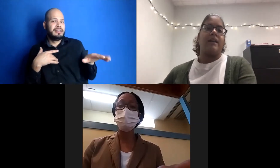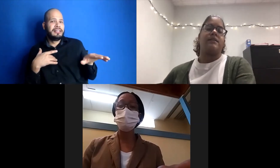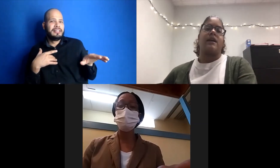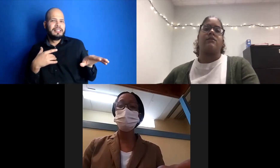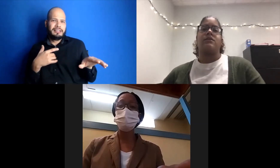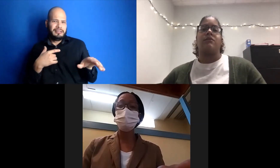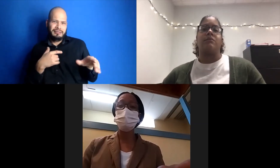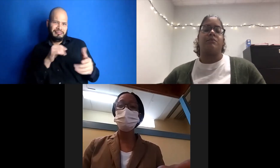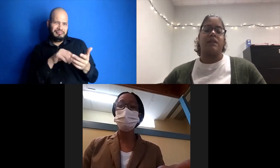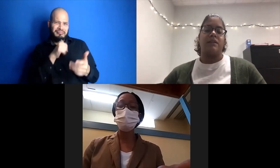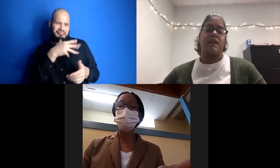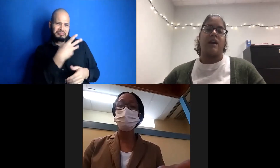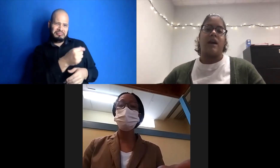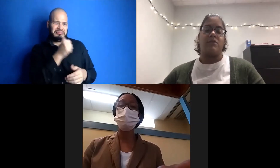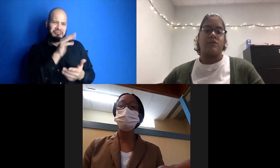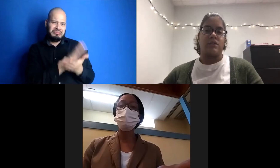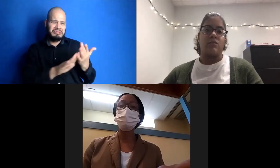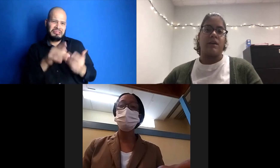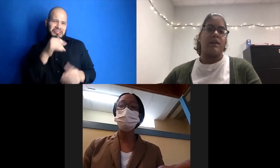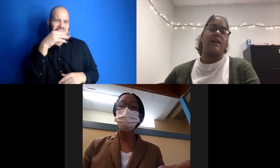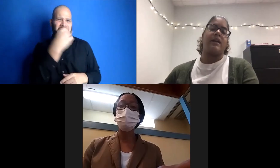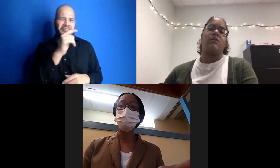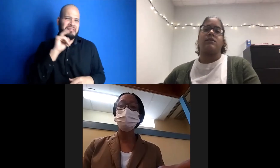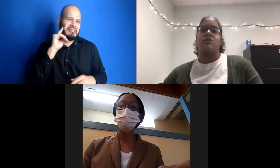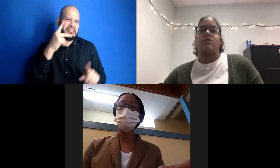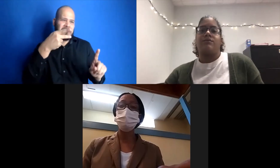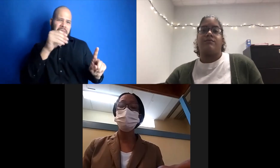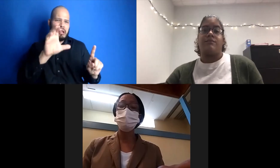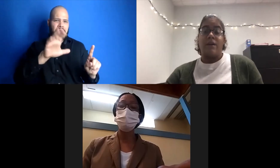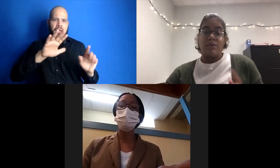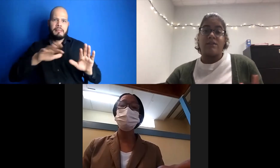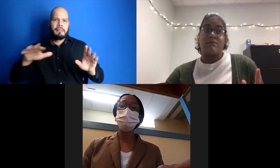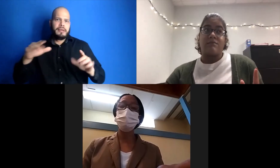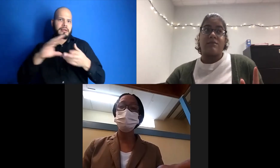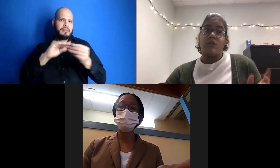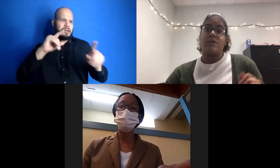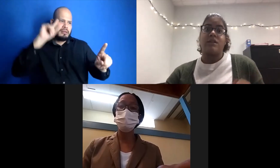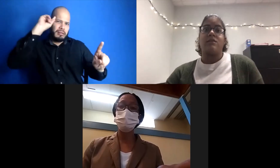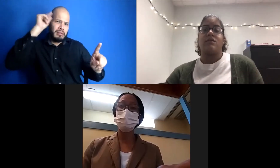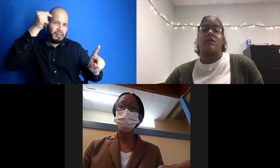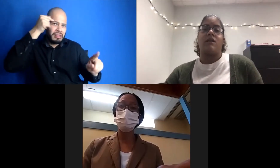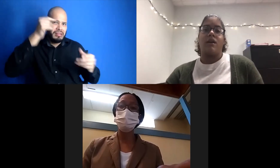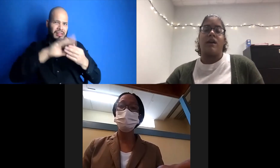counselor believes that I'm too stupid and I can't go to school that was over six years ago and I